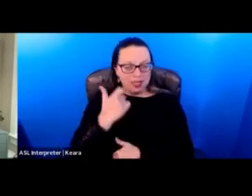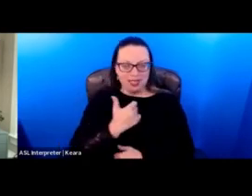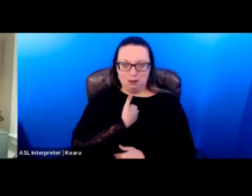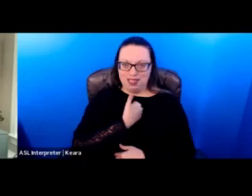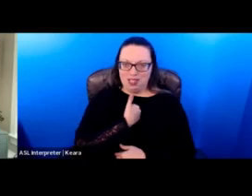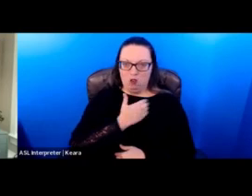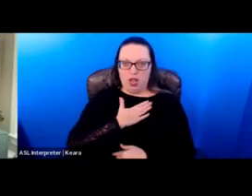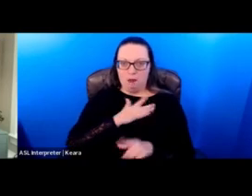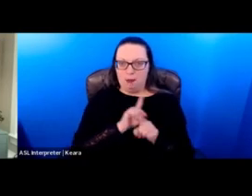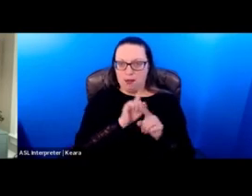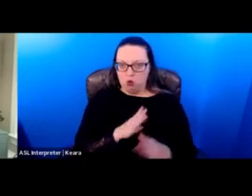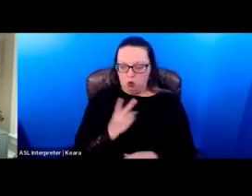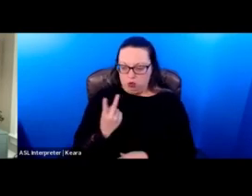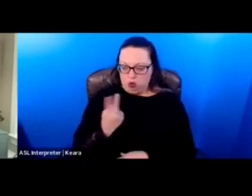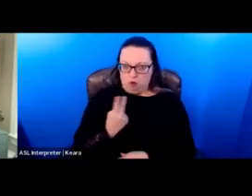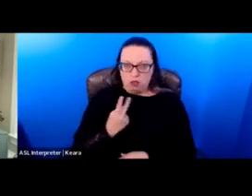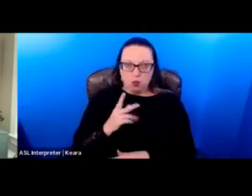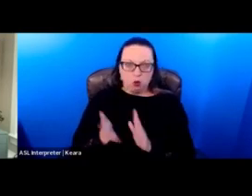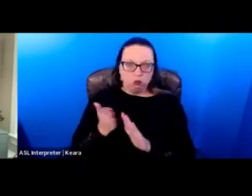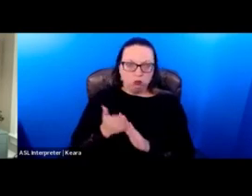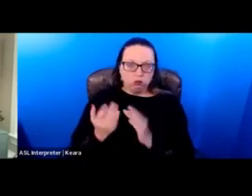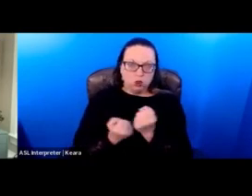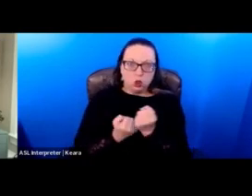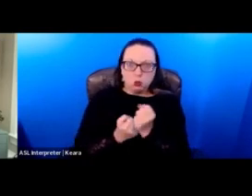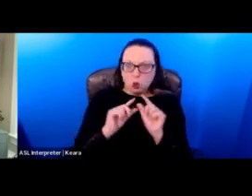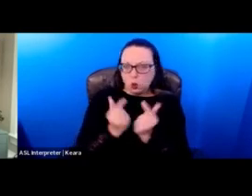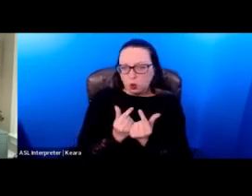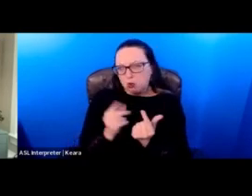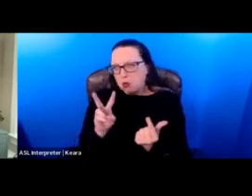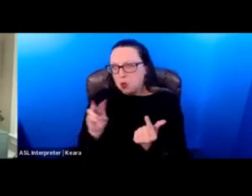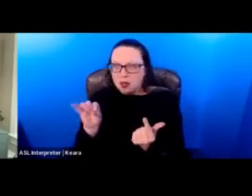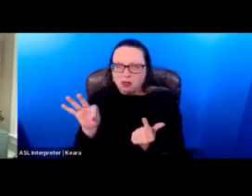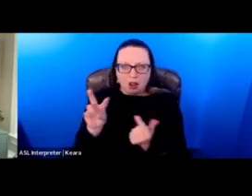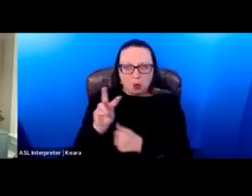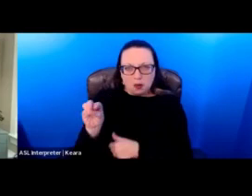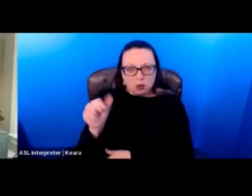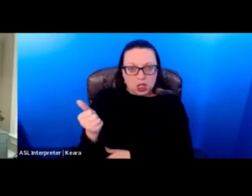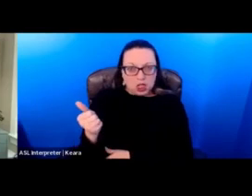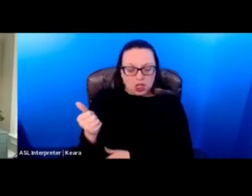in 2009 2010. And we realized that, hey, there are a lot of people in this group who are